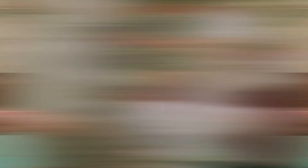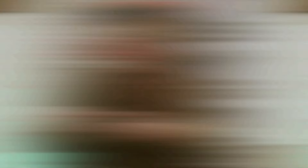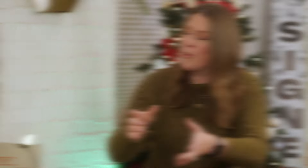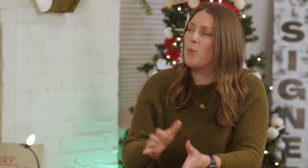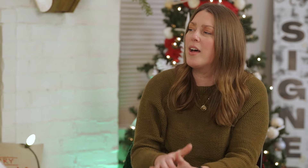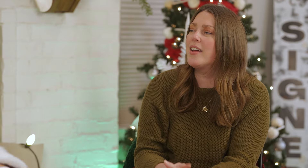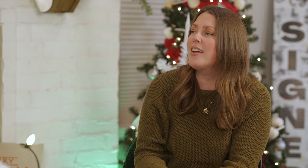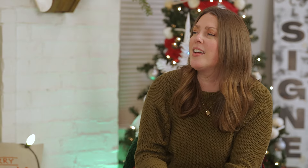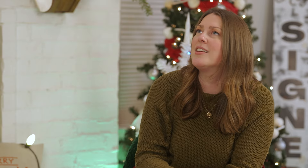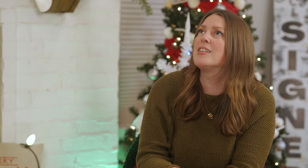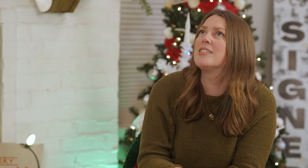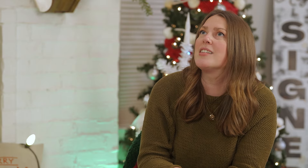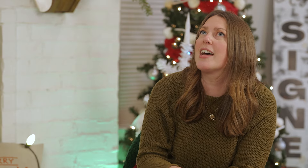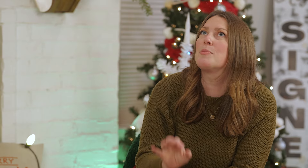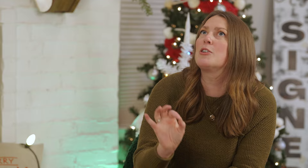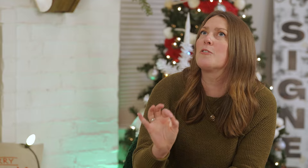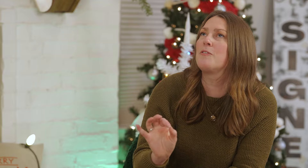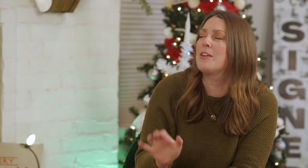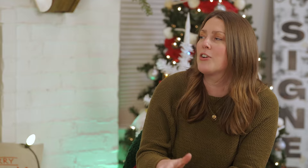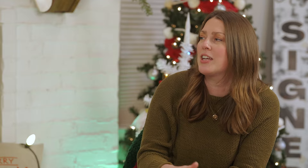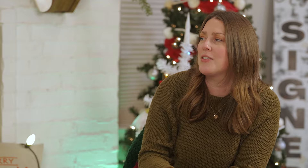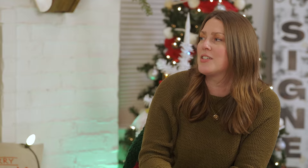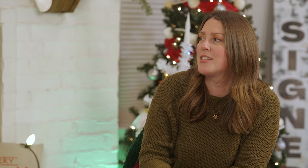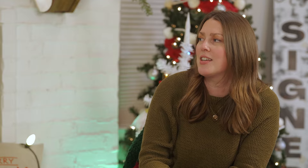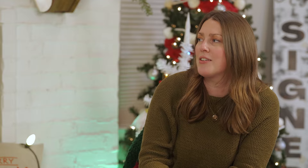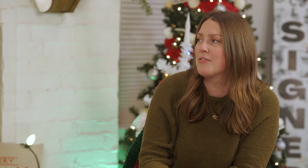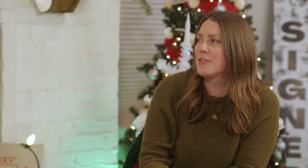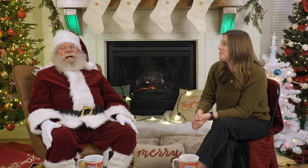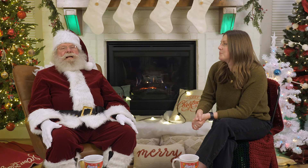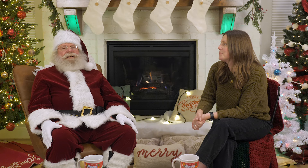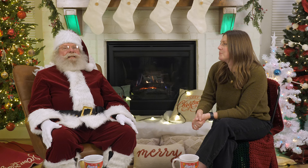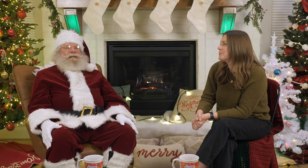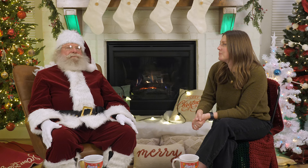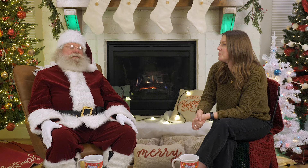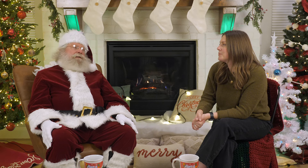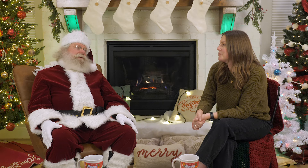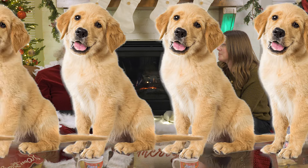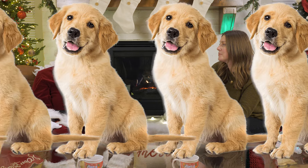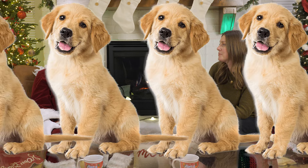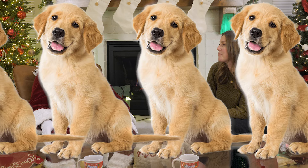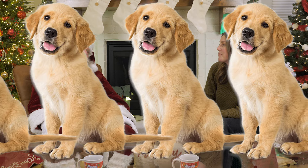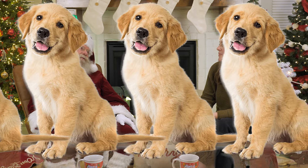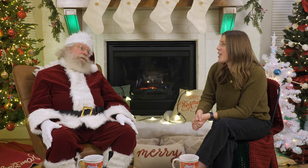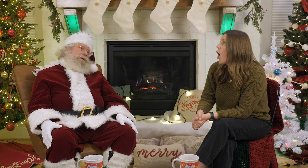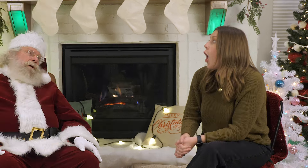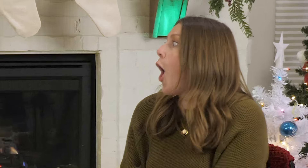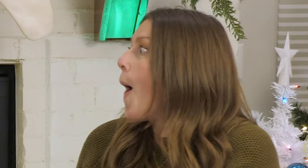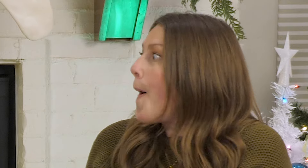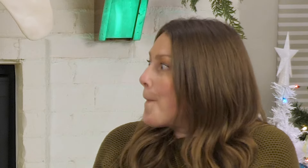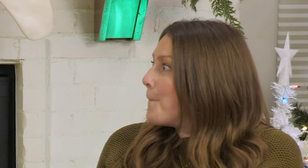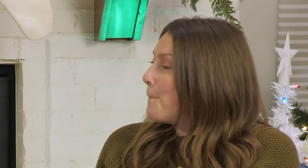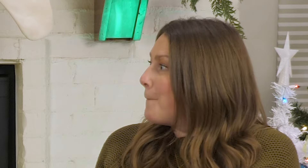What has been your favorite gift to give? I love giving puppies.